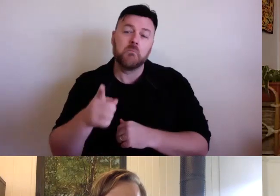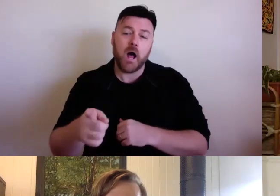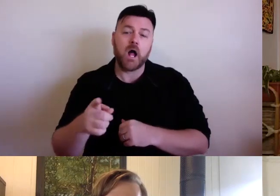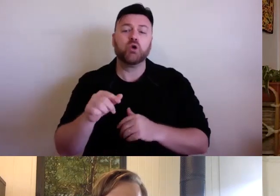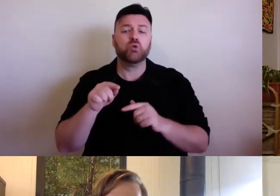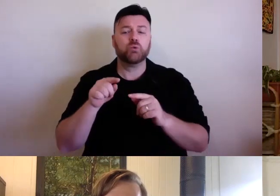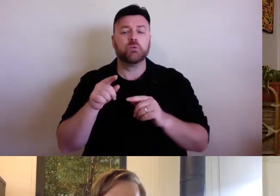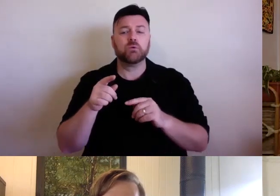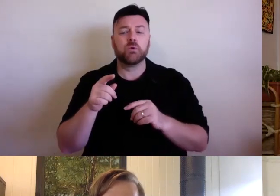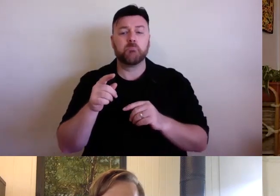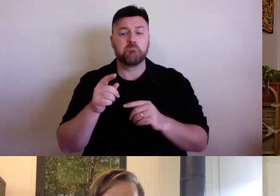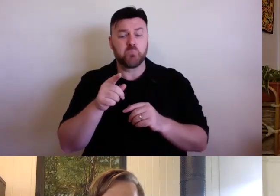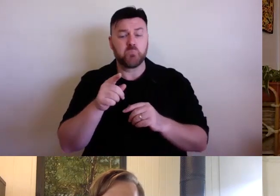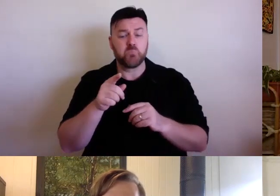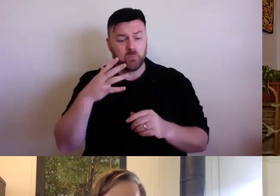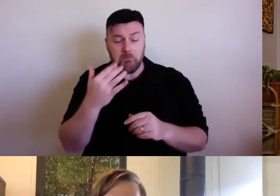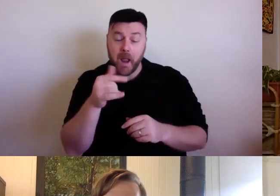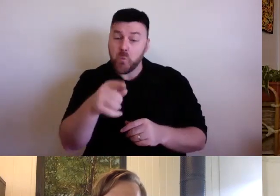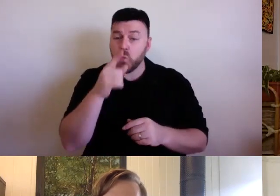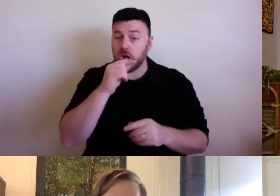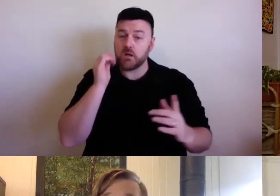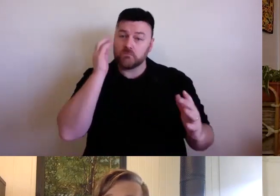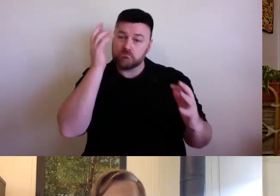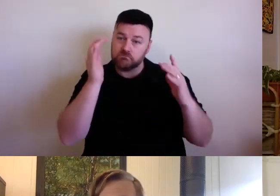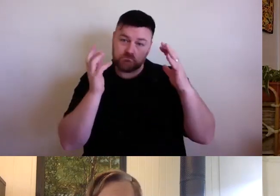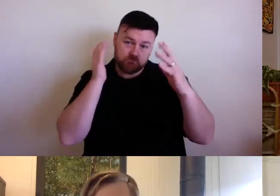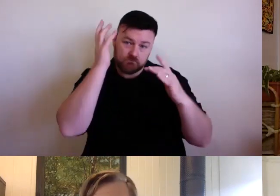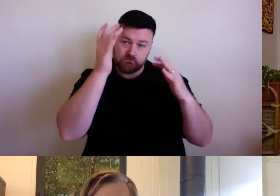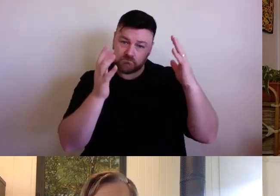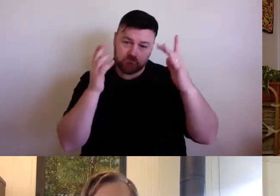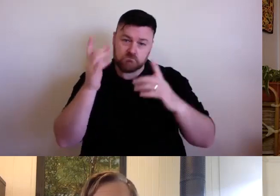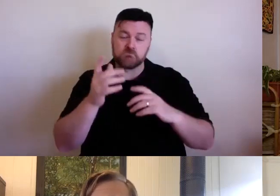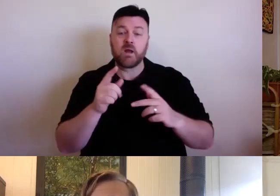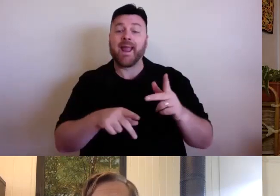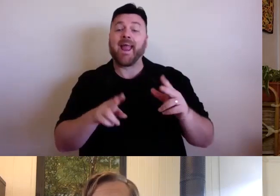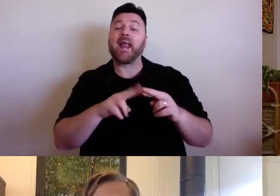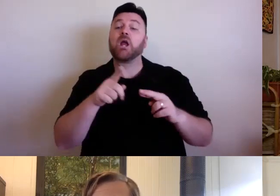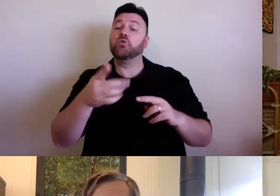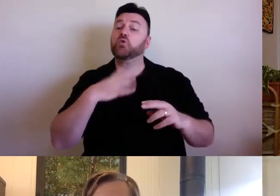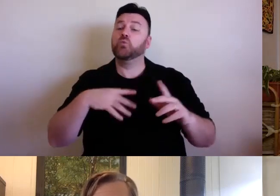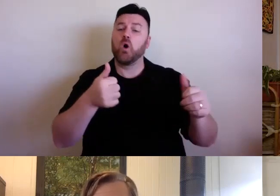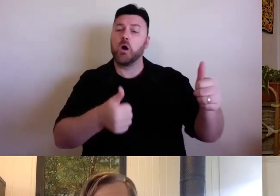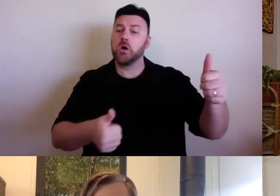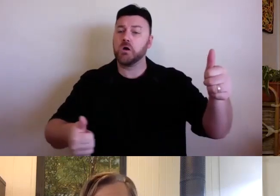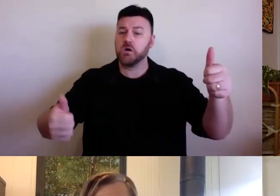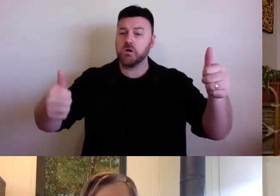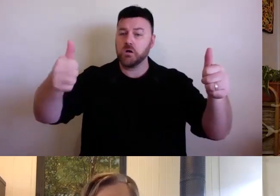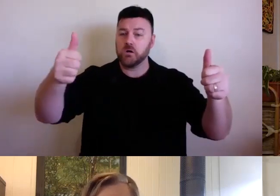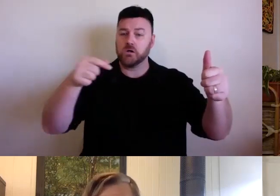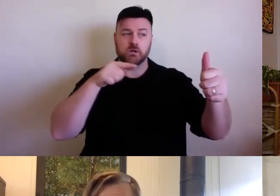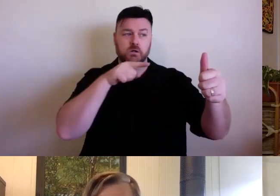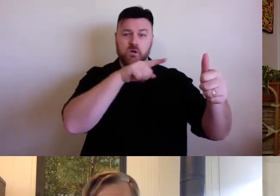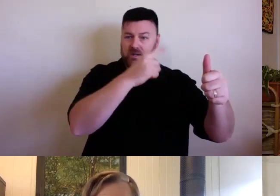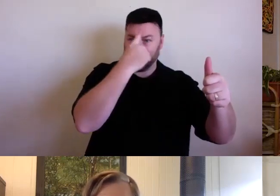about how your challenge might be received. So it might be received